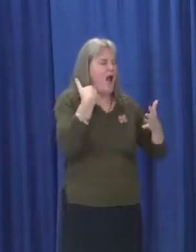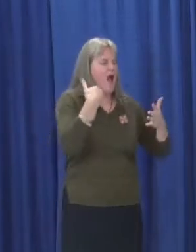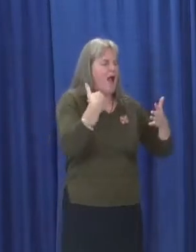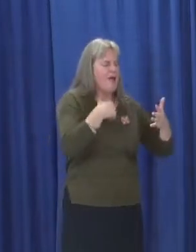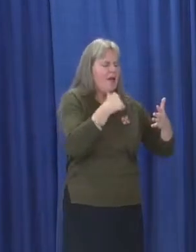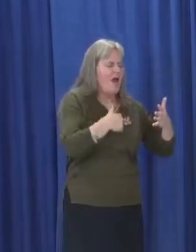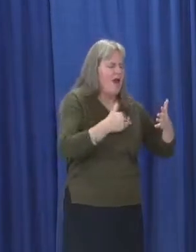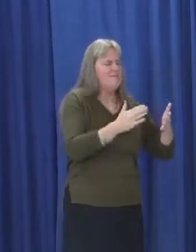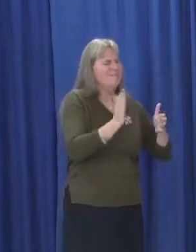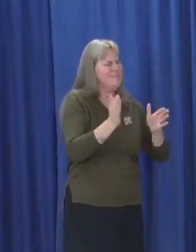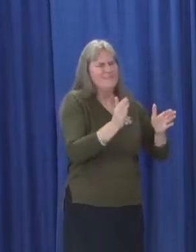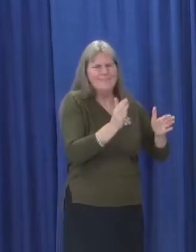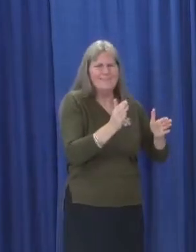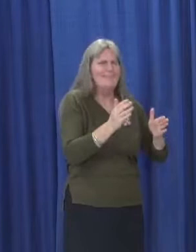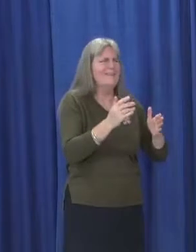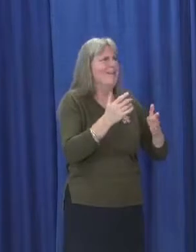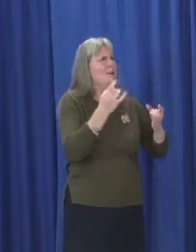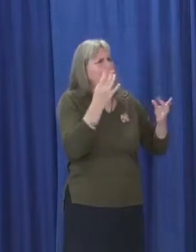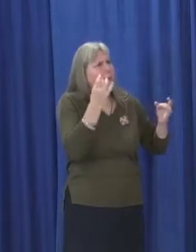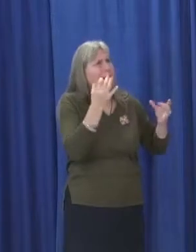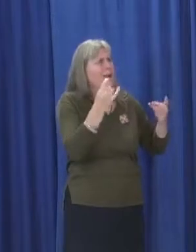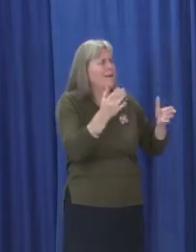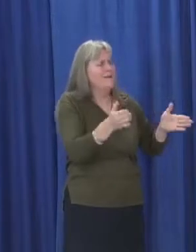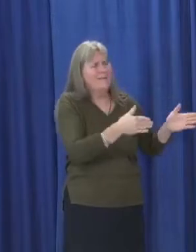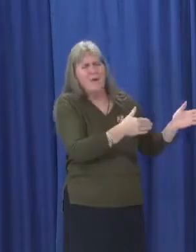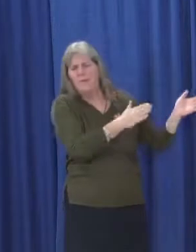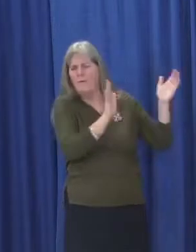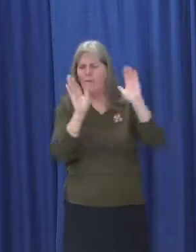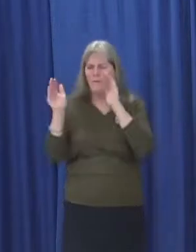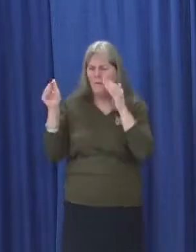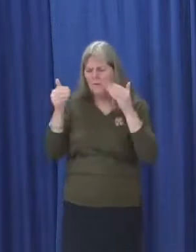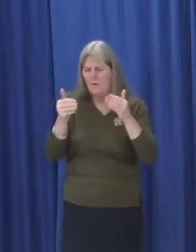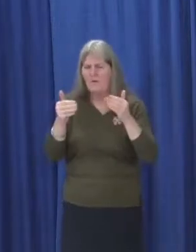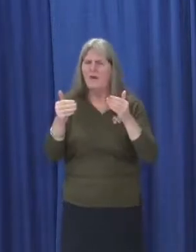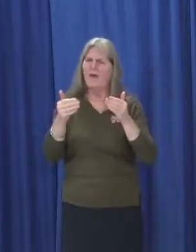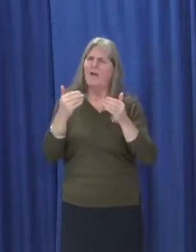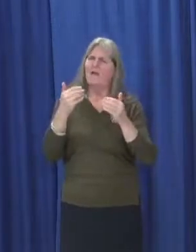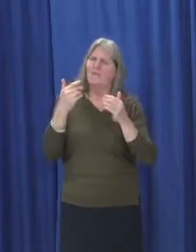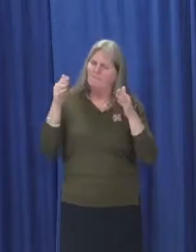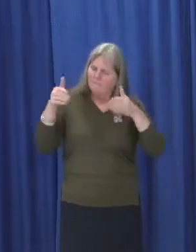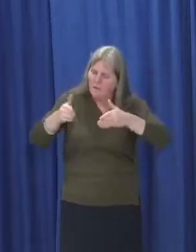we don't like, that we focus on things we are grateful for and